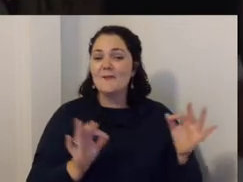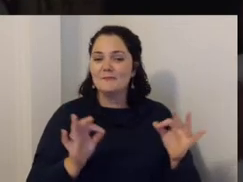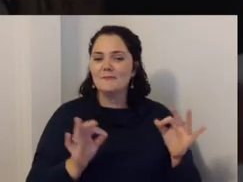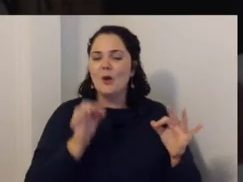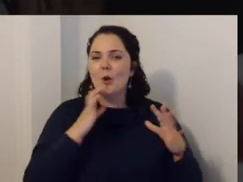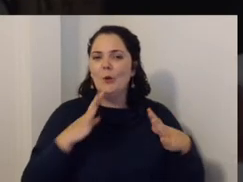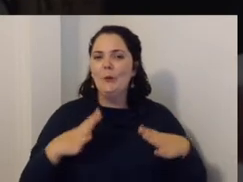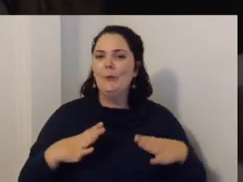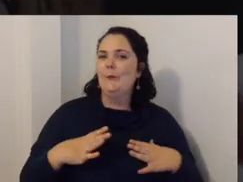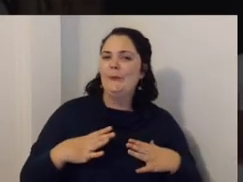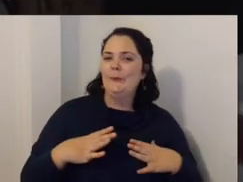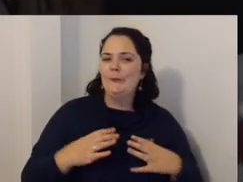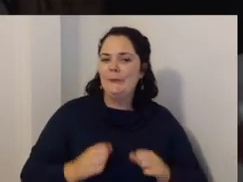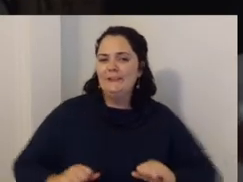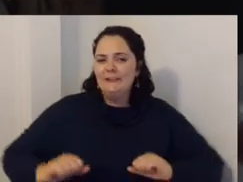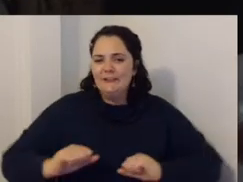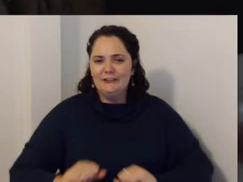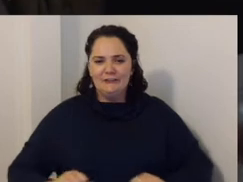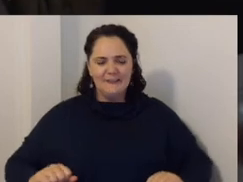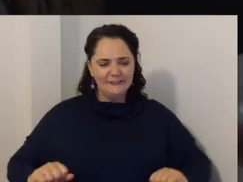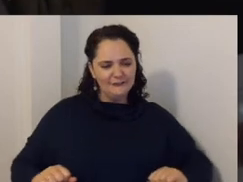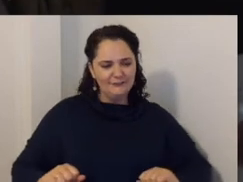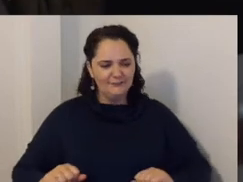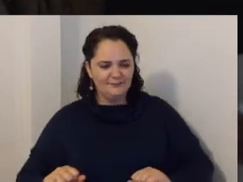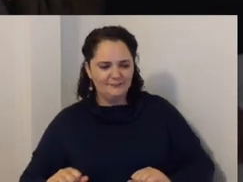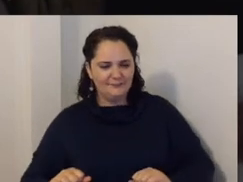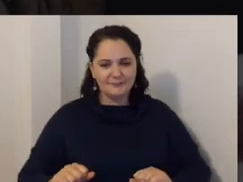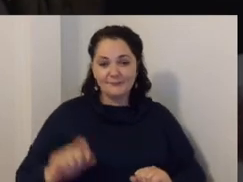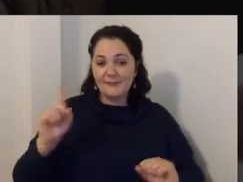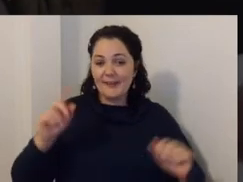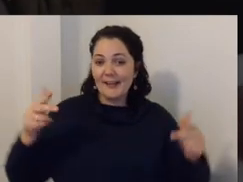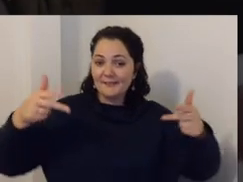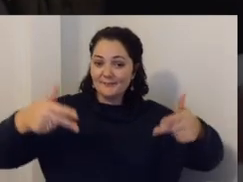to stretch it out and you can pop that camera right back over to my demo camera now